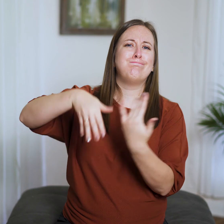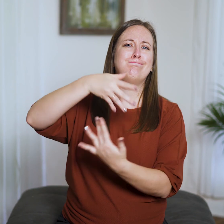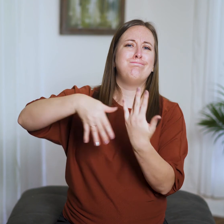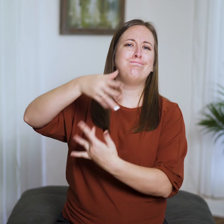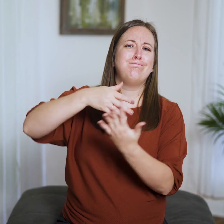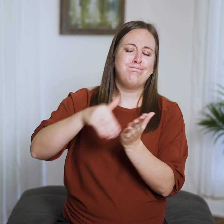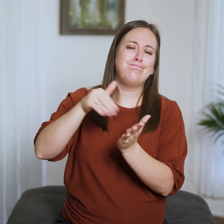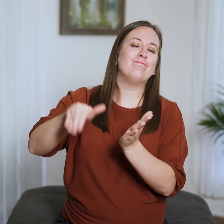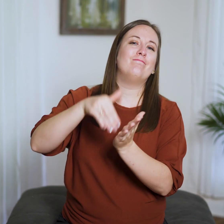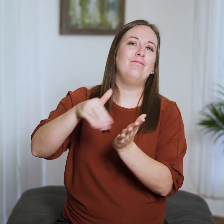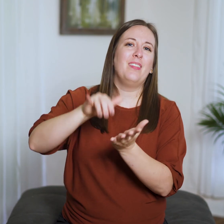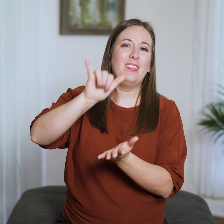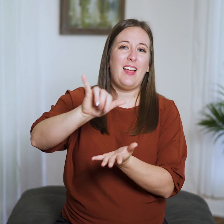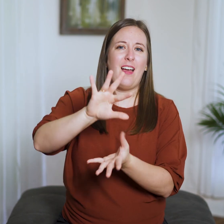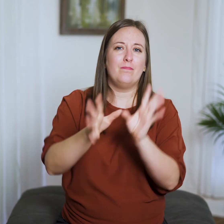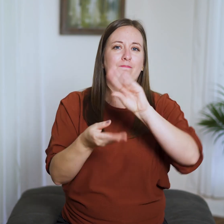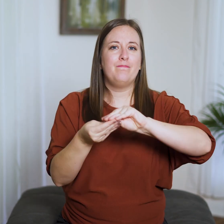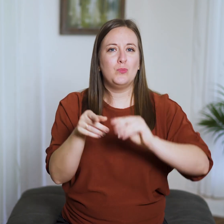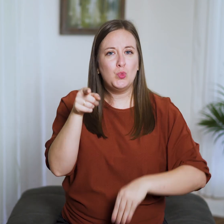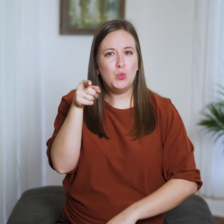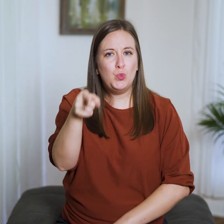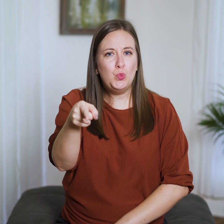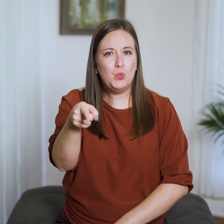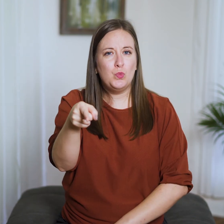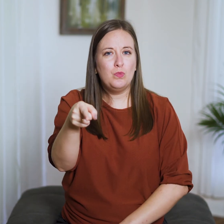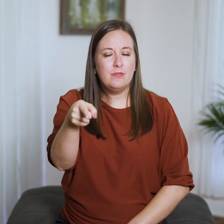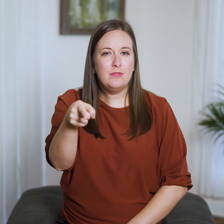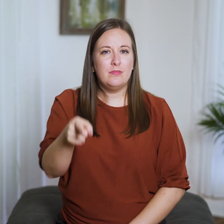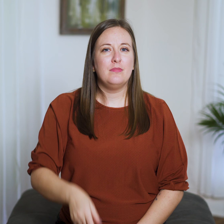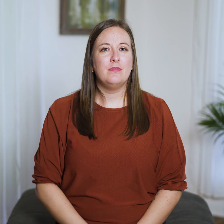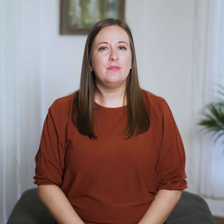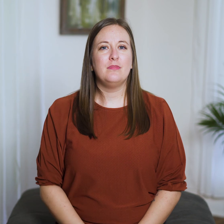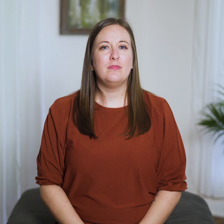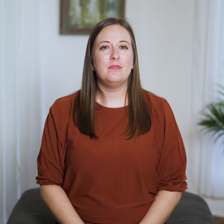you spend the most time with.”